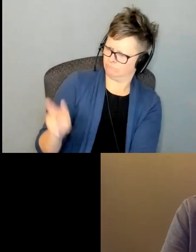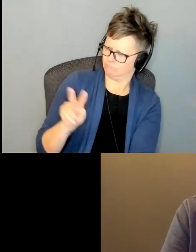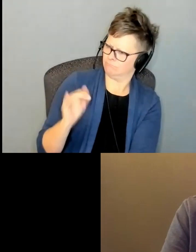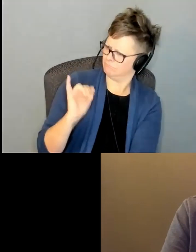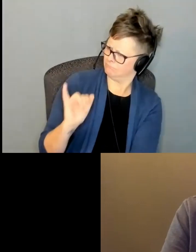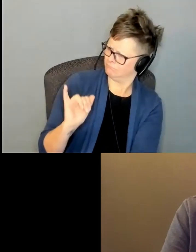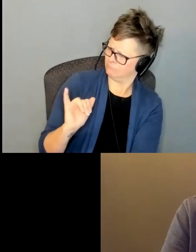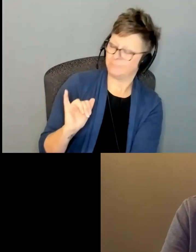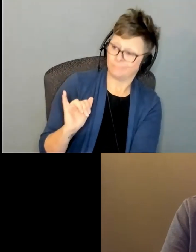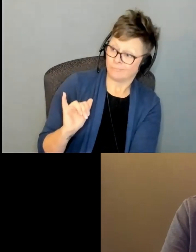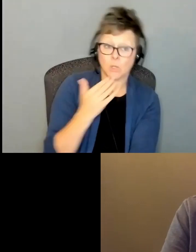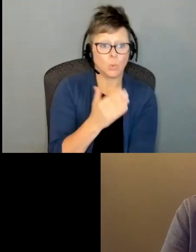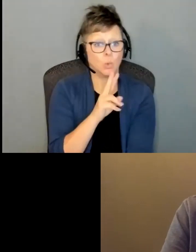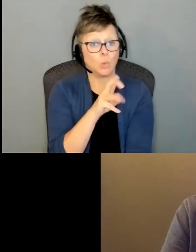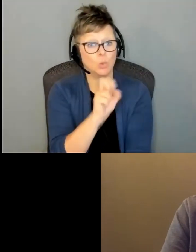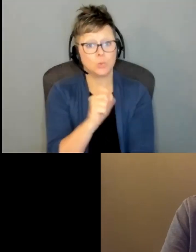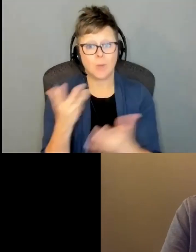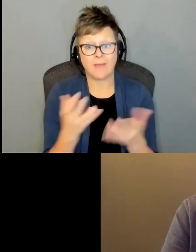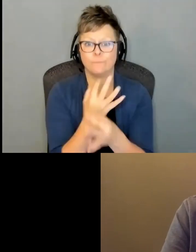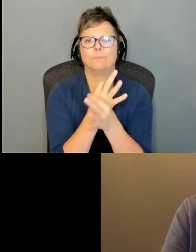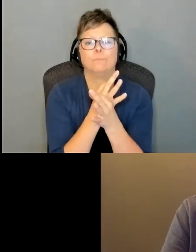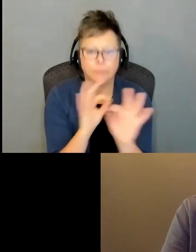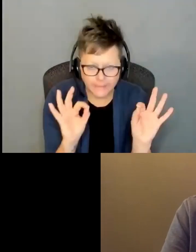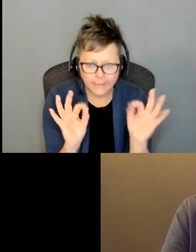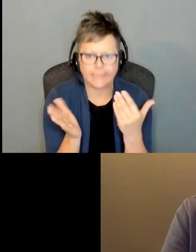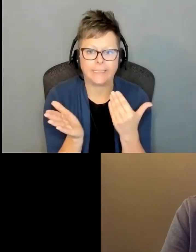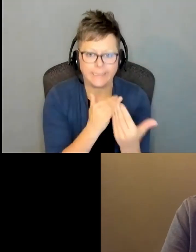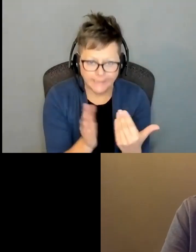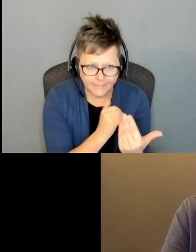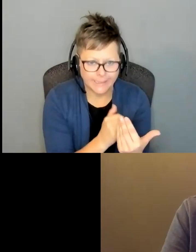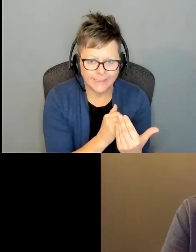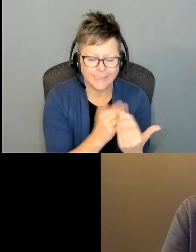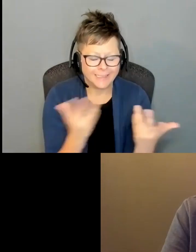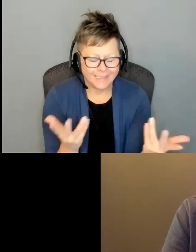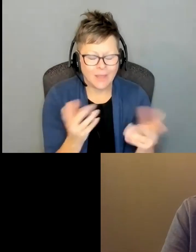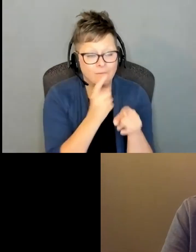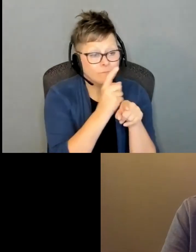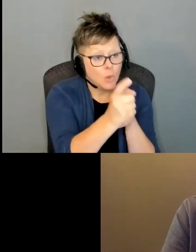It’s very free and very easy to do through just a phone call and an email.